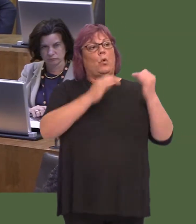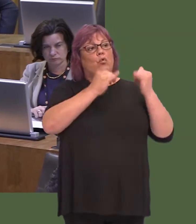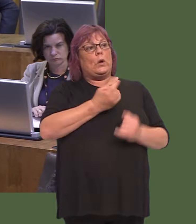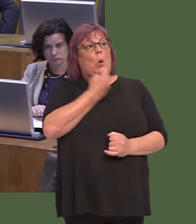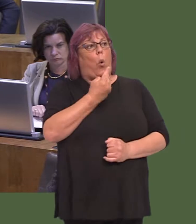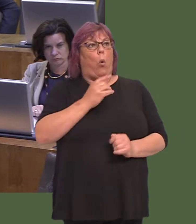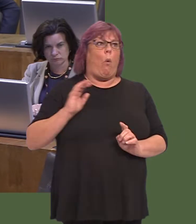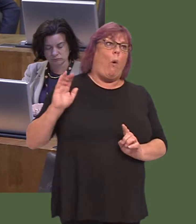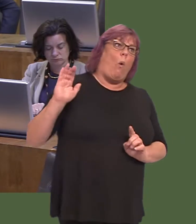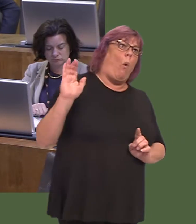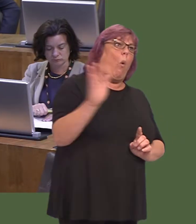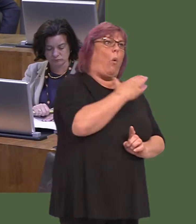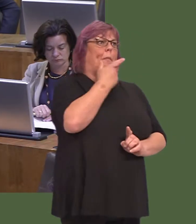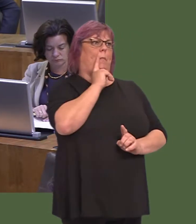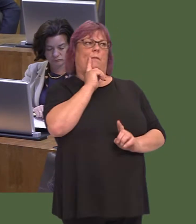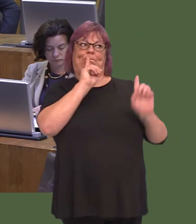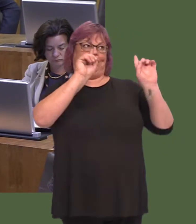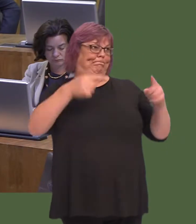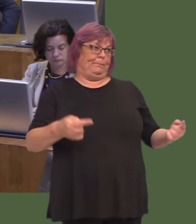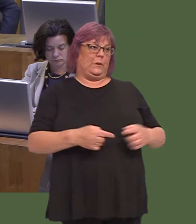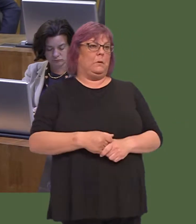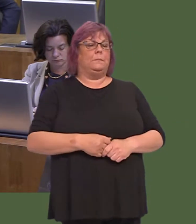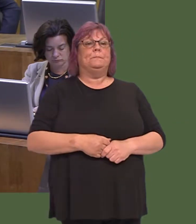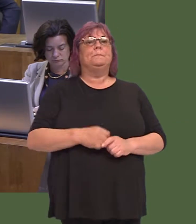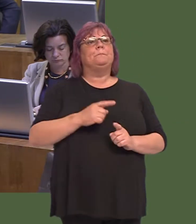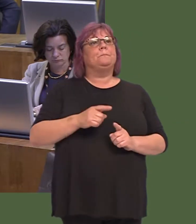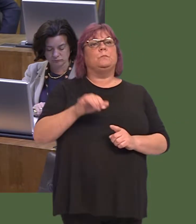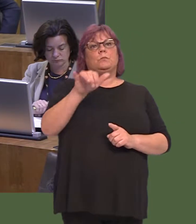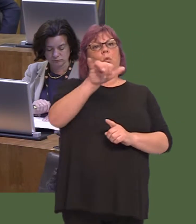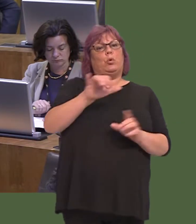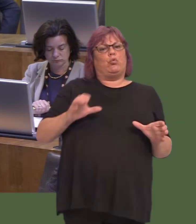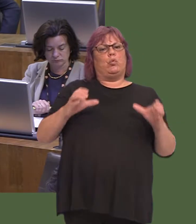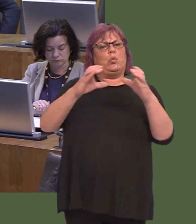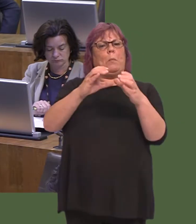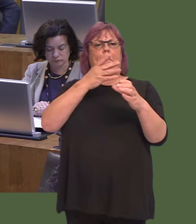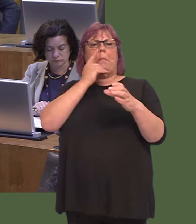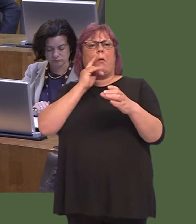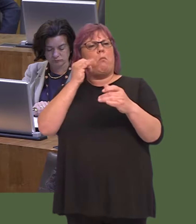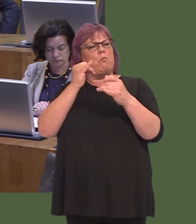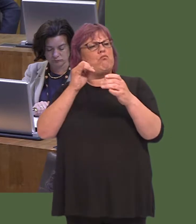you can't screen everybody. Which elements of the population are particularly susceptible to a particular type of cancer,